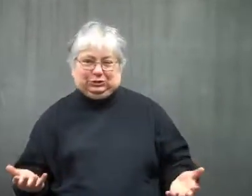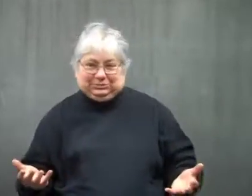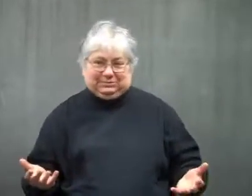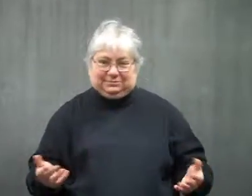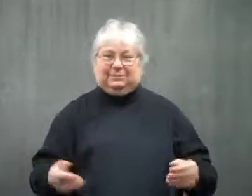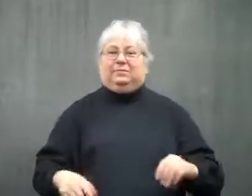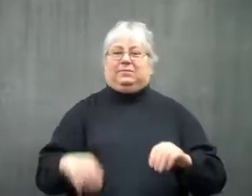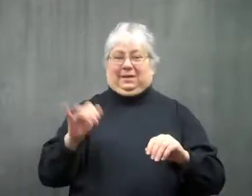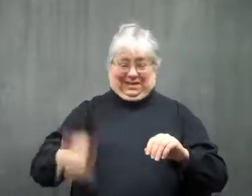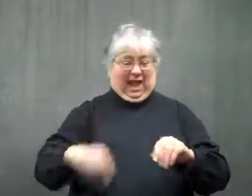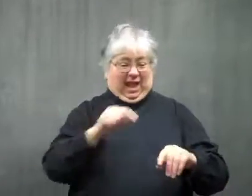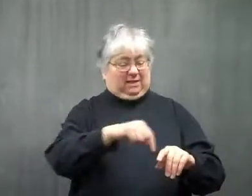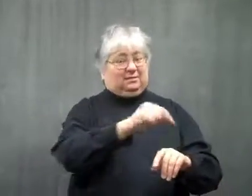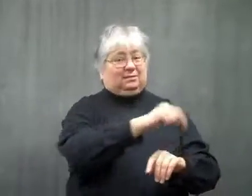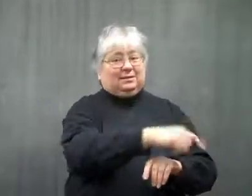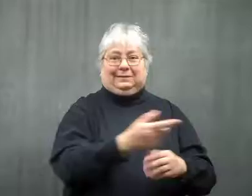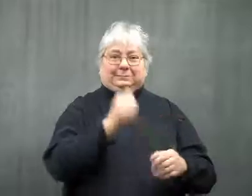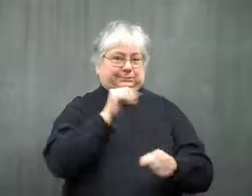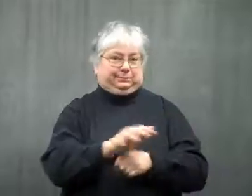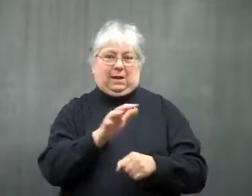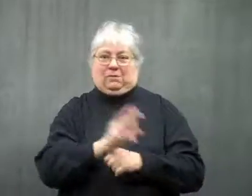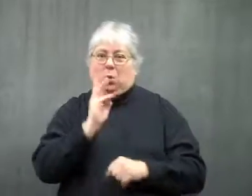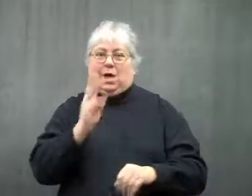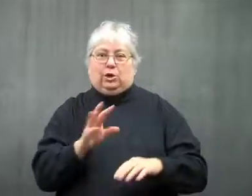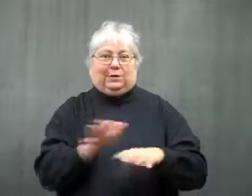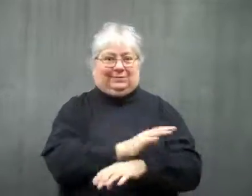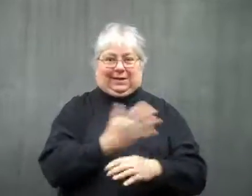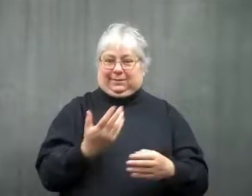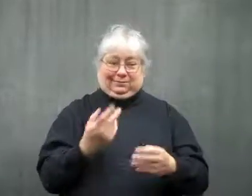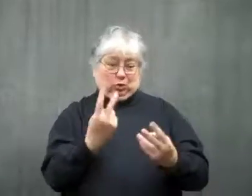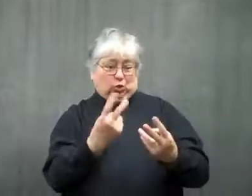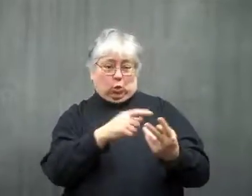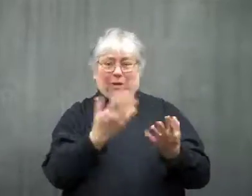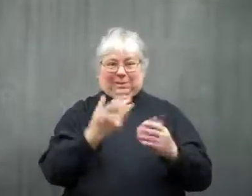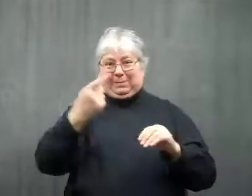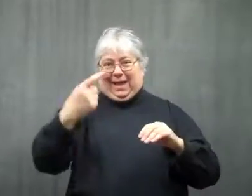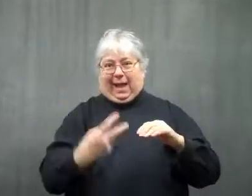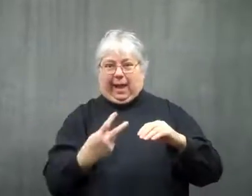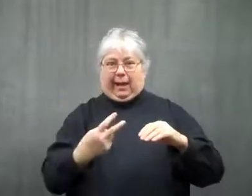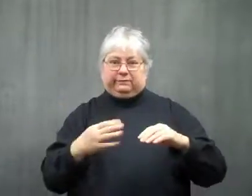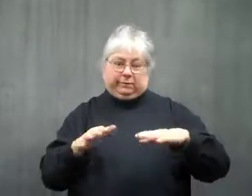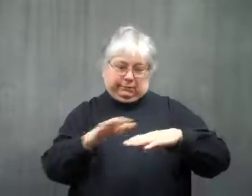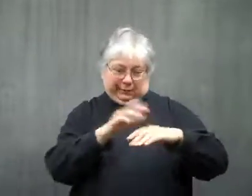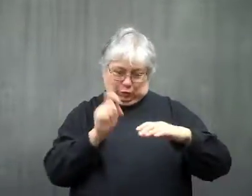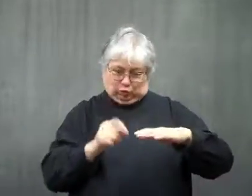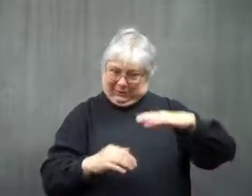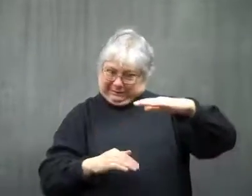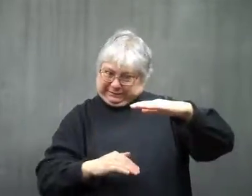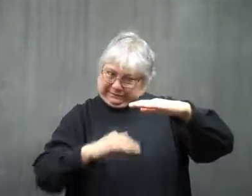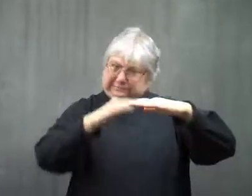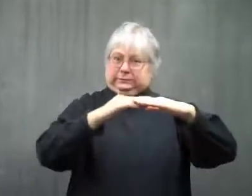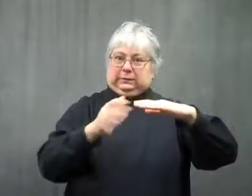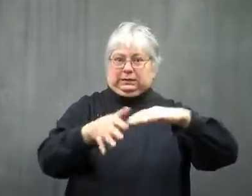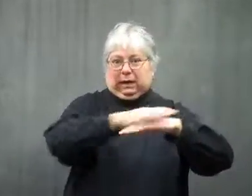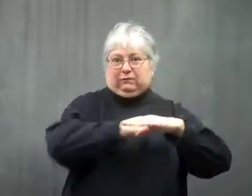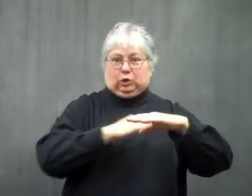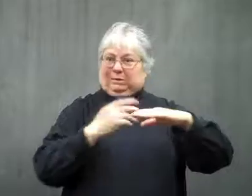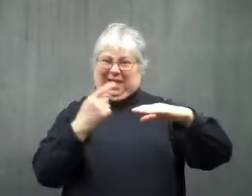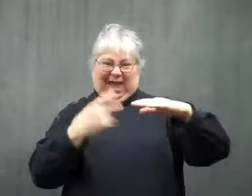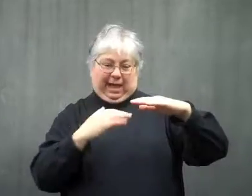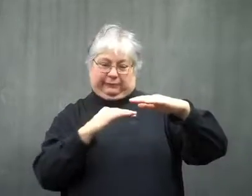Those three don't have enough water in them. two are only half filled,